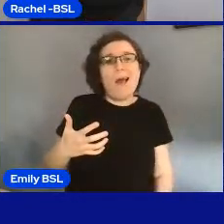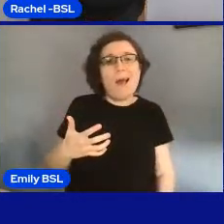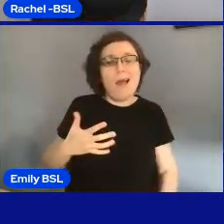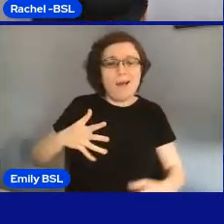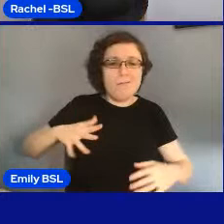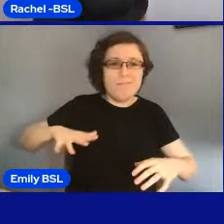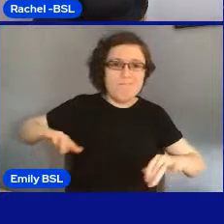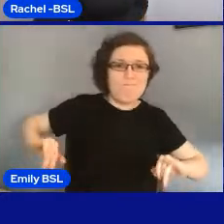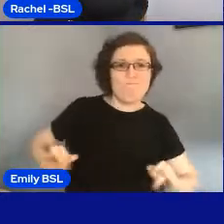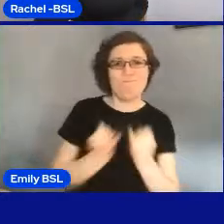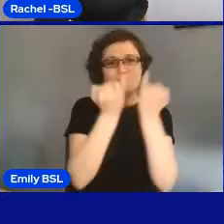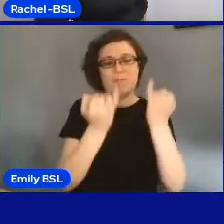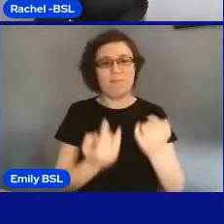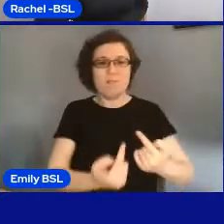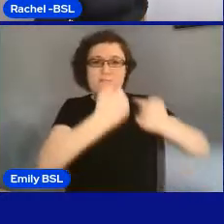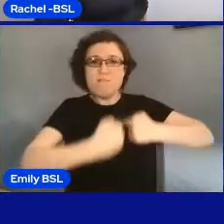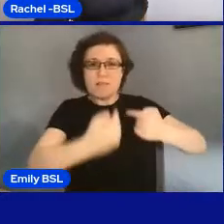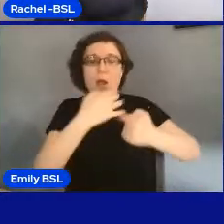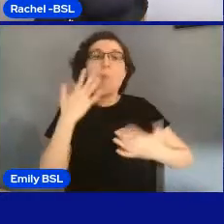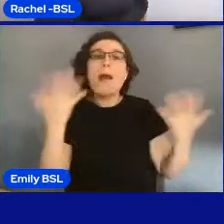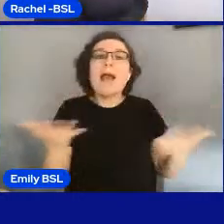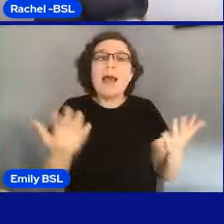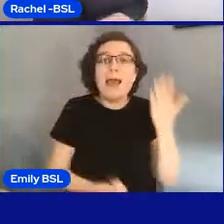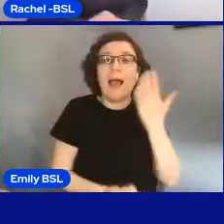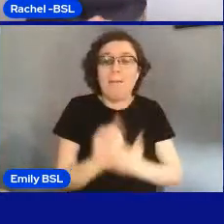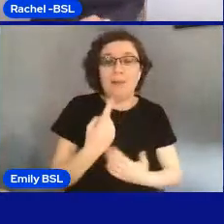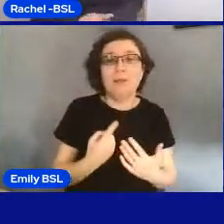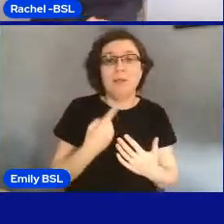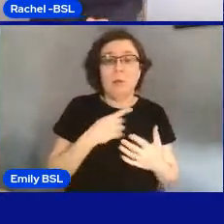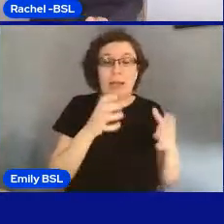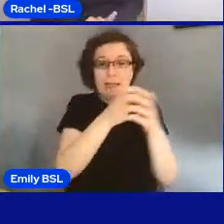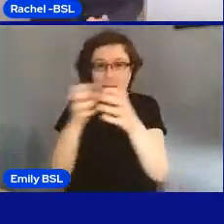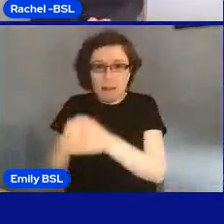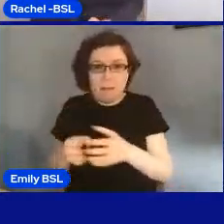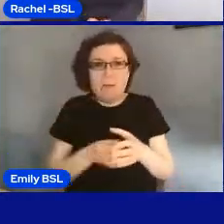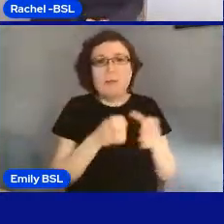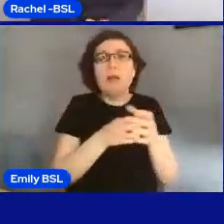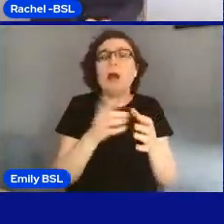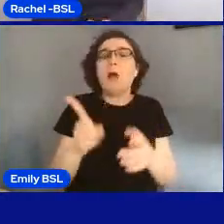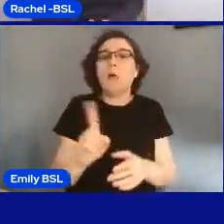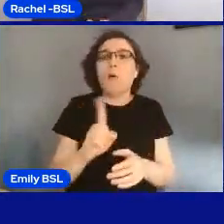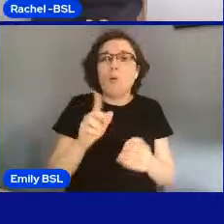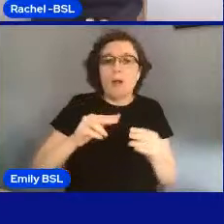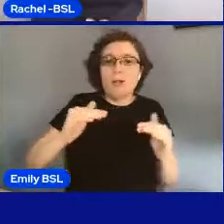risk, and by different contemporary design or appropriate design features.